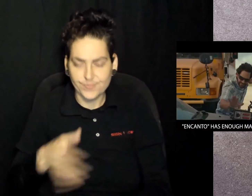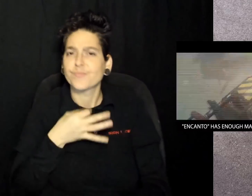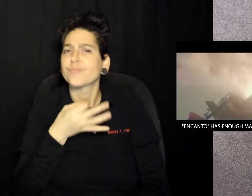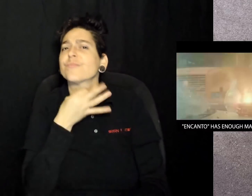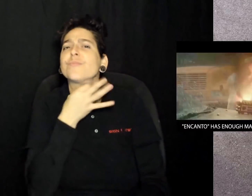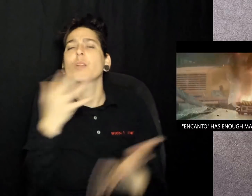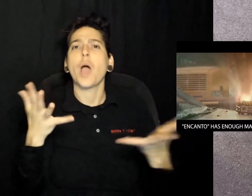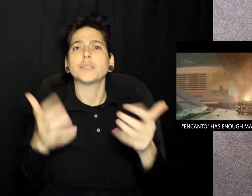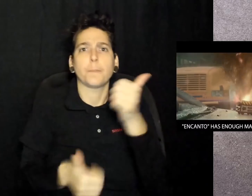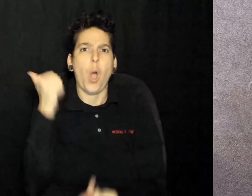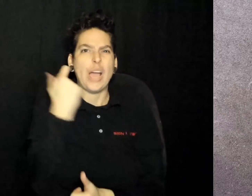what's the latest movie you've seen